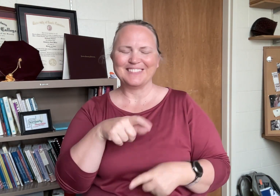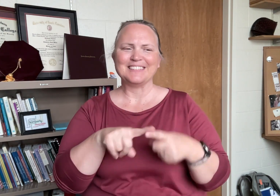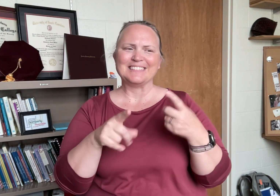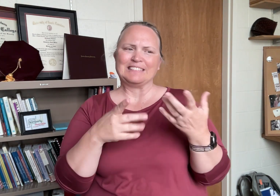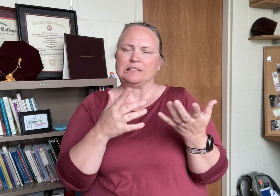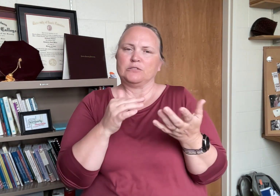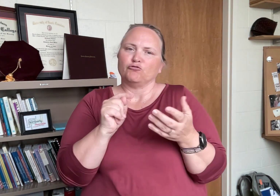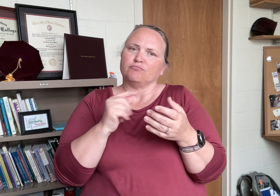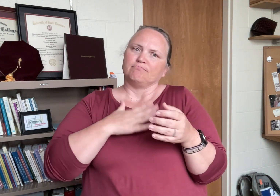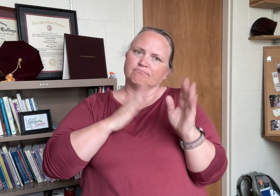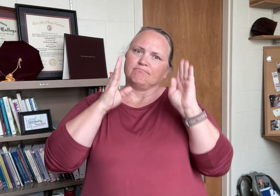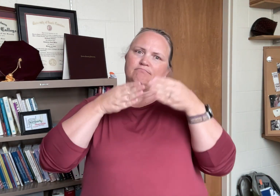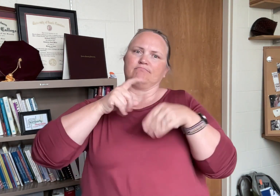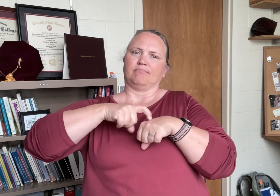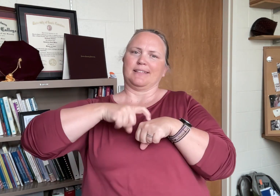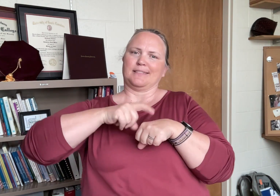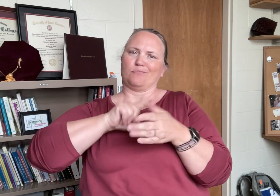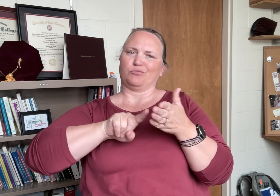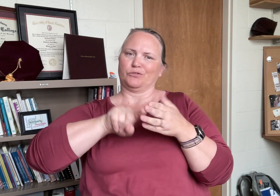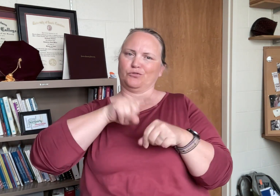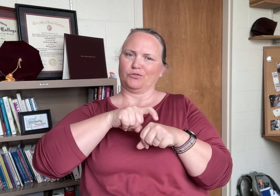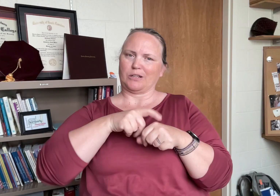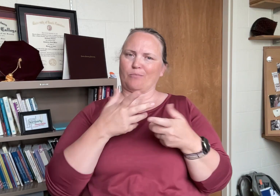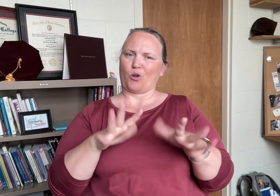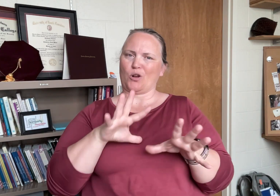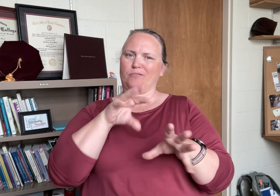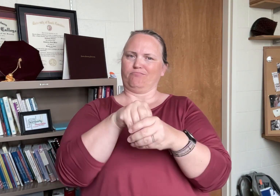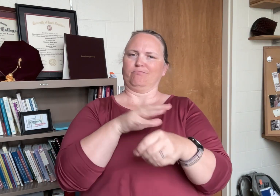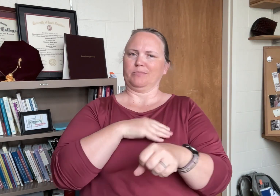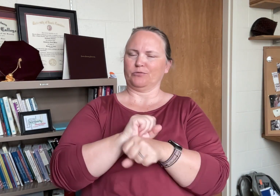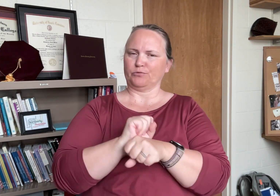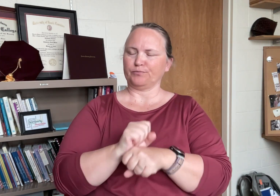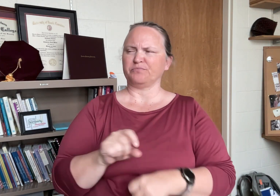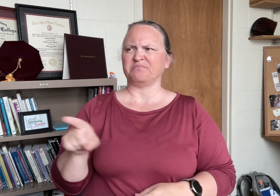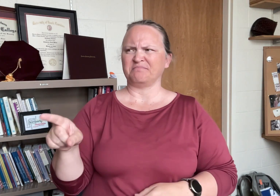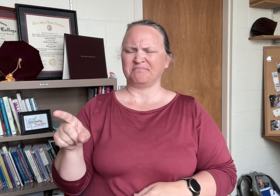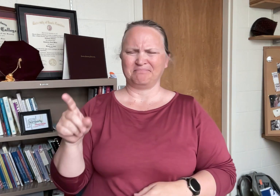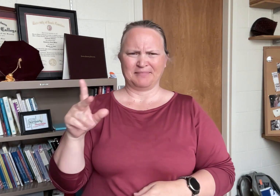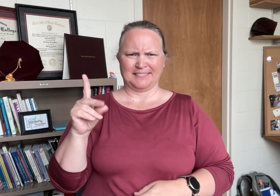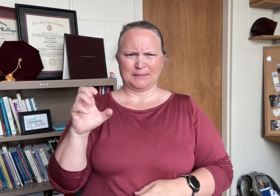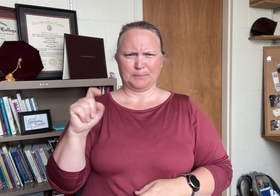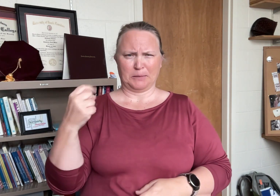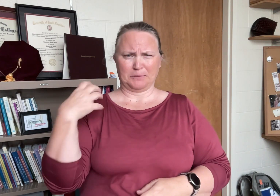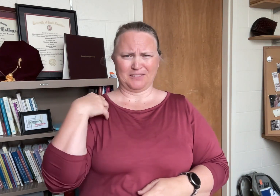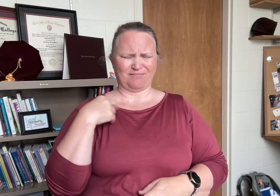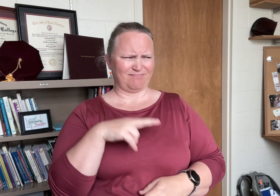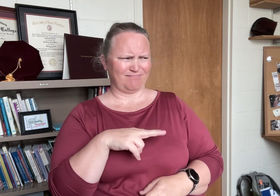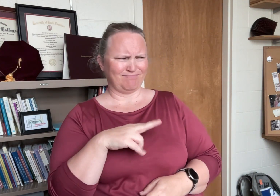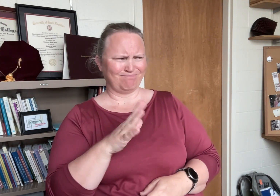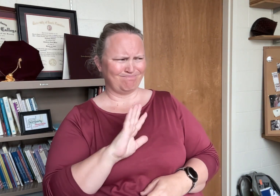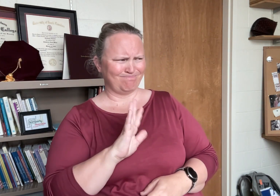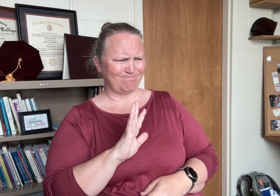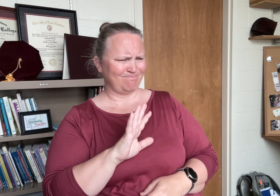I was just putting in money in the budget to pay for my research time. And my chair was like, well, summer salary.